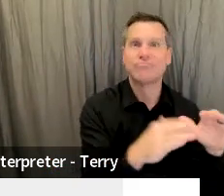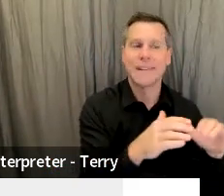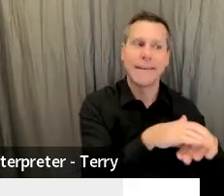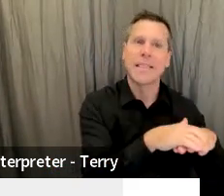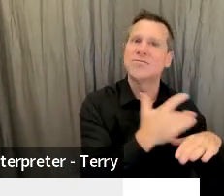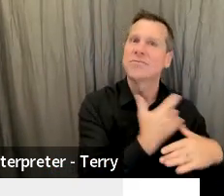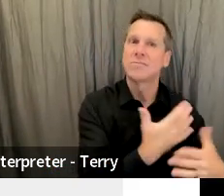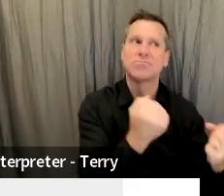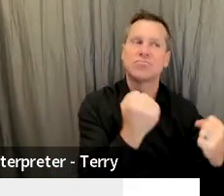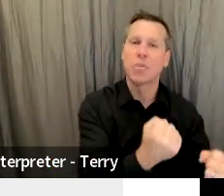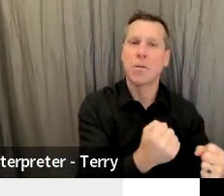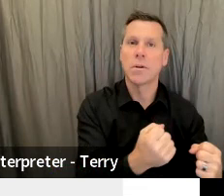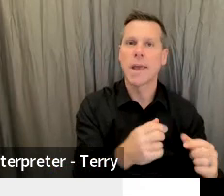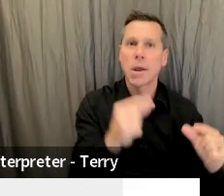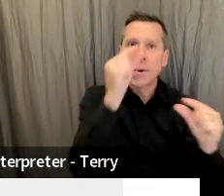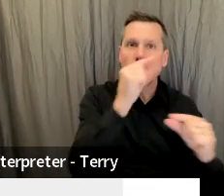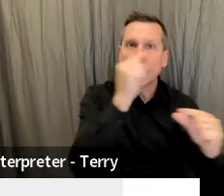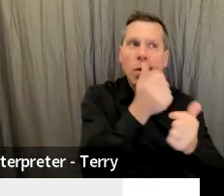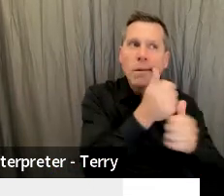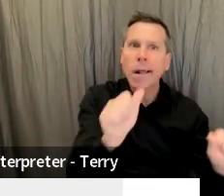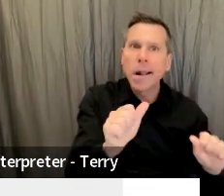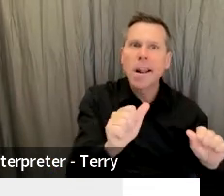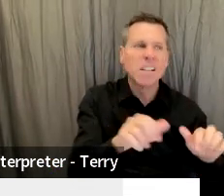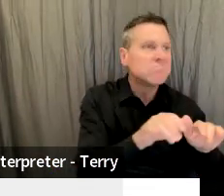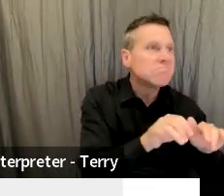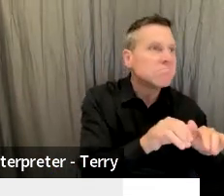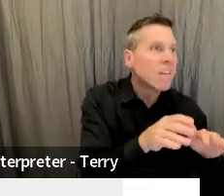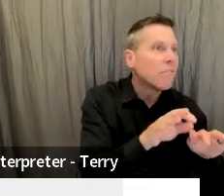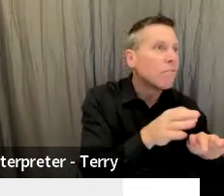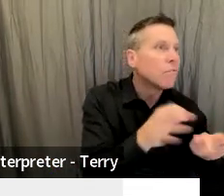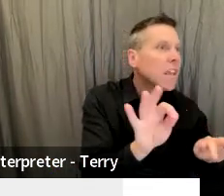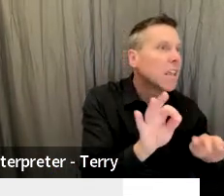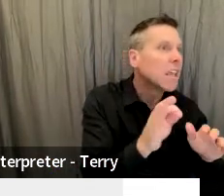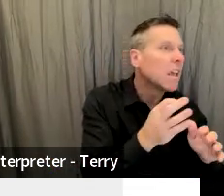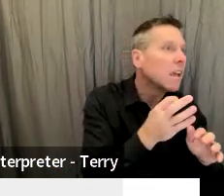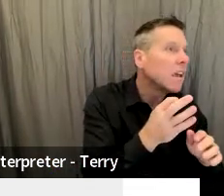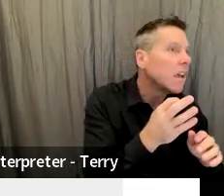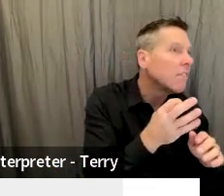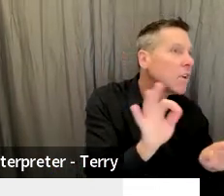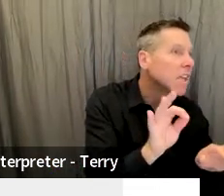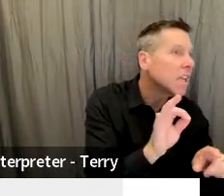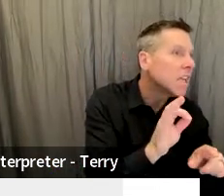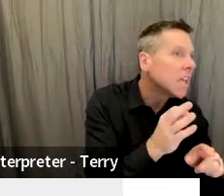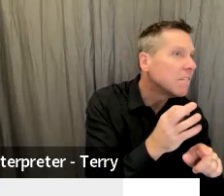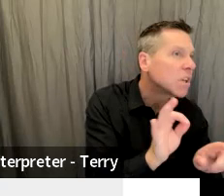We can Google almost anything and find a free article on it on any topic. It's very easy to do that.